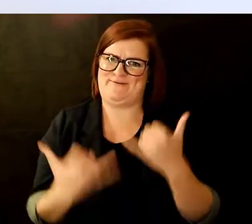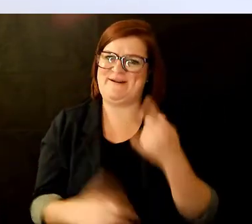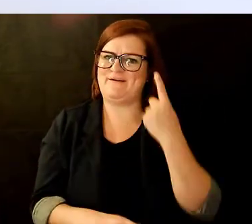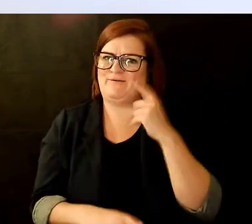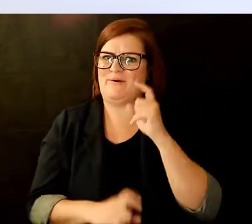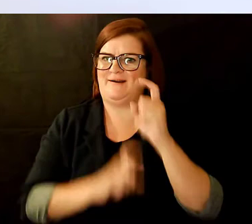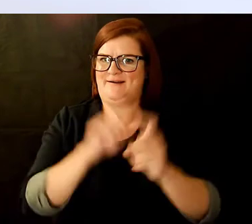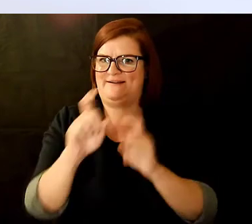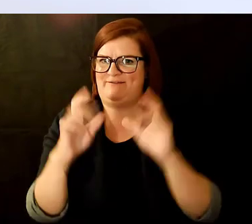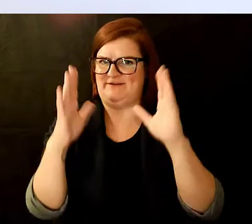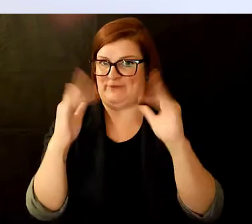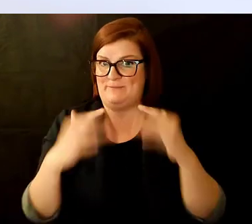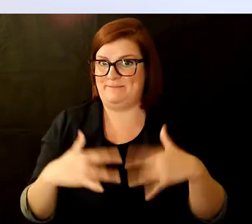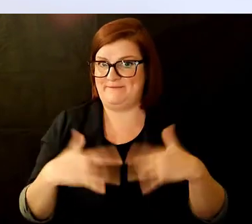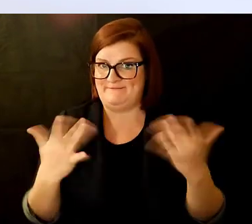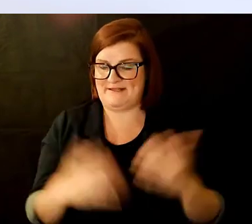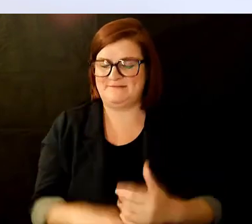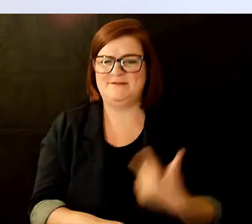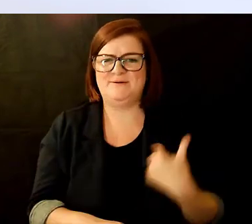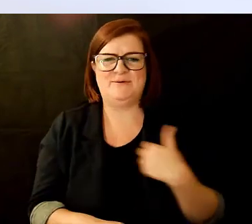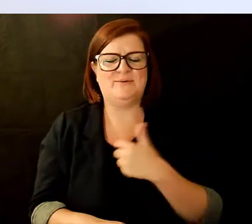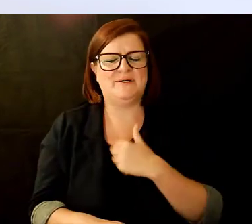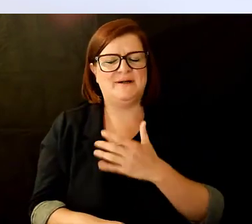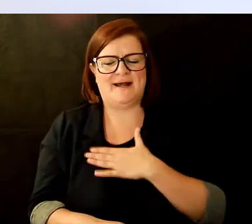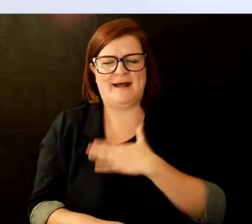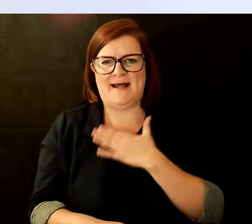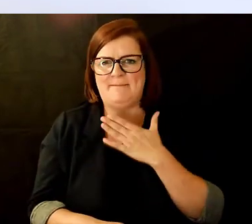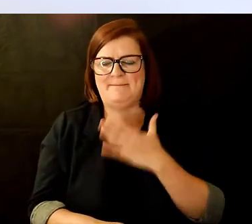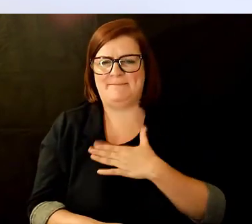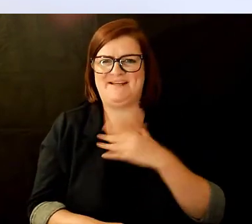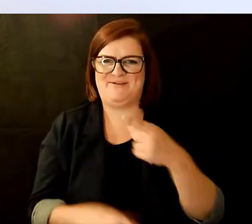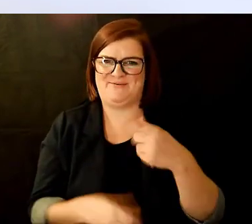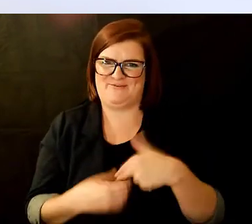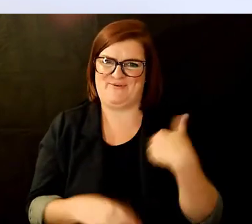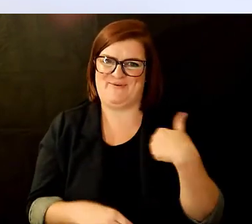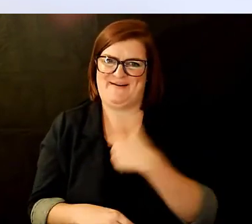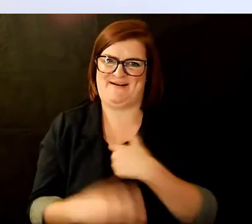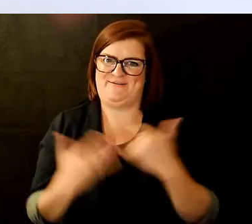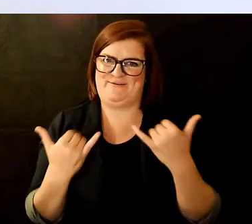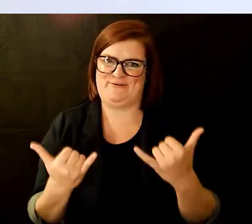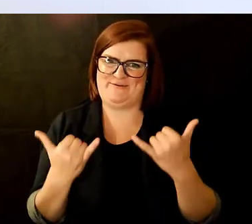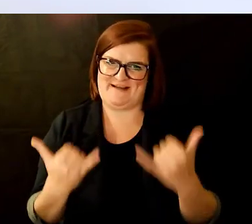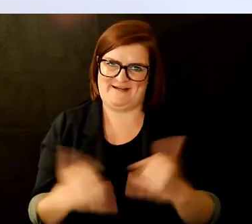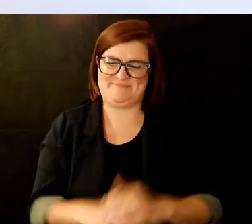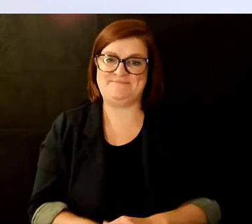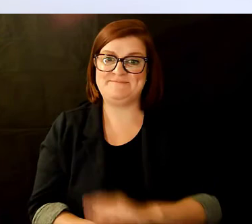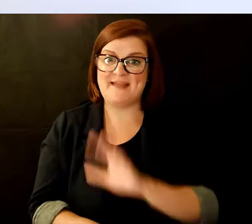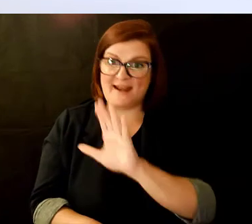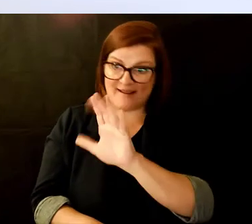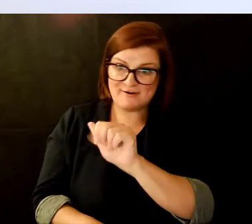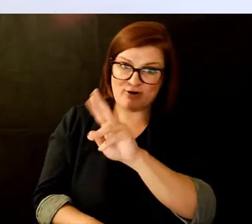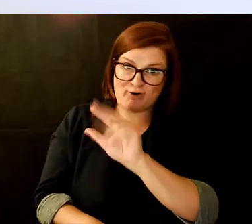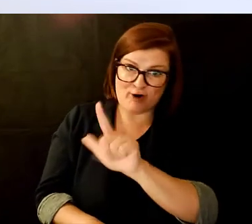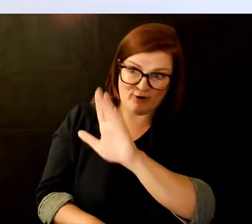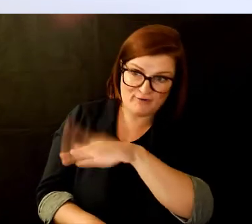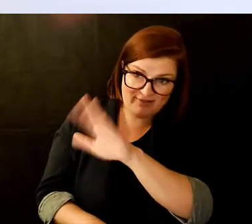We're so glad to have you here with us. And Carl, thanks to you and your team